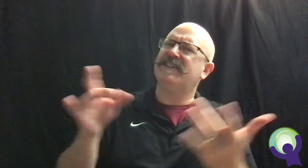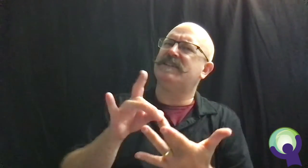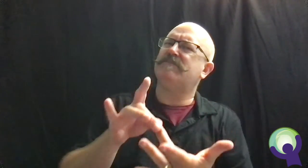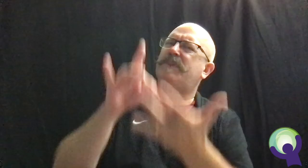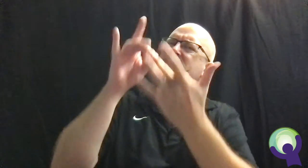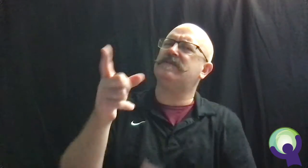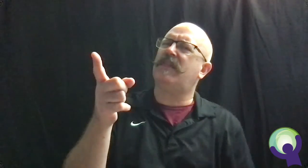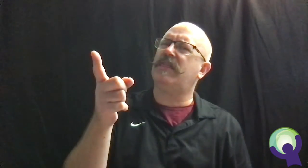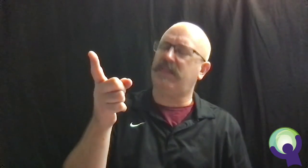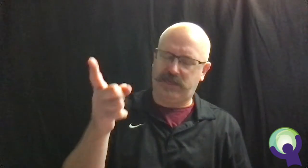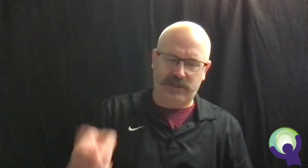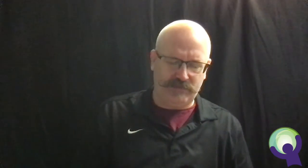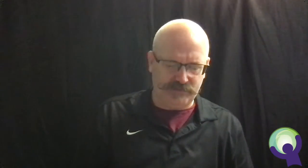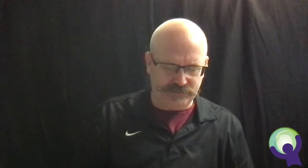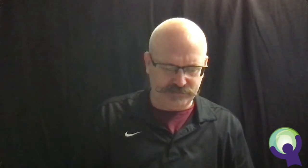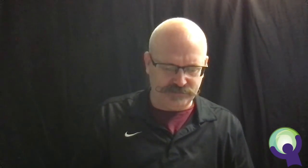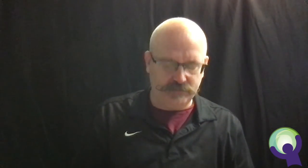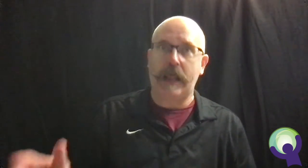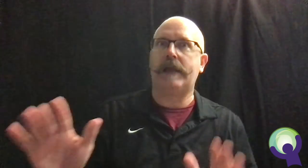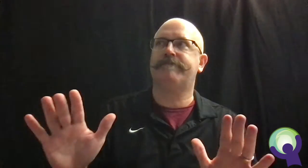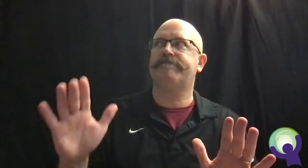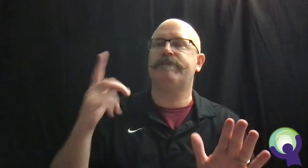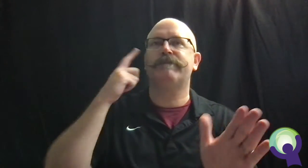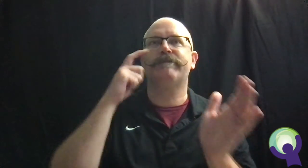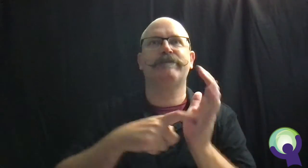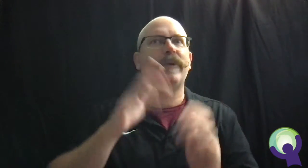What makes you so special?"